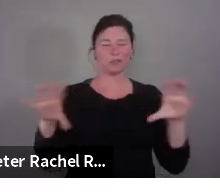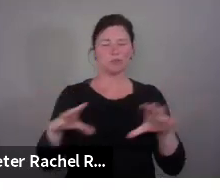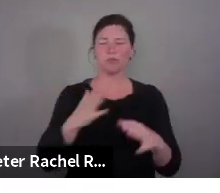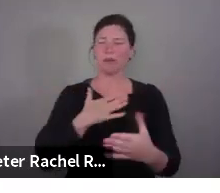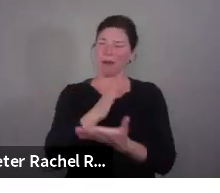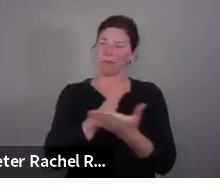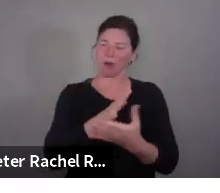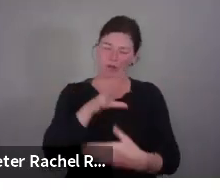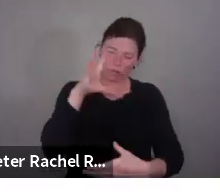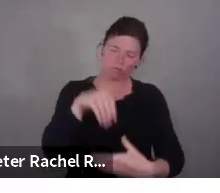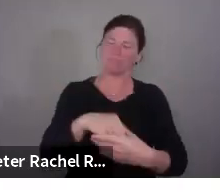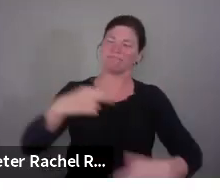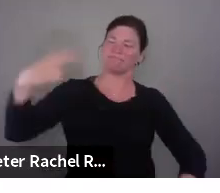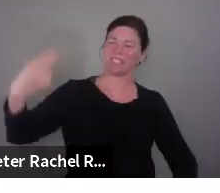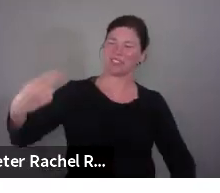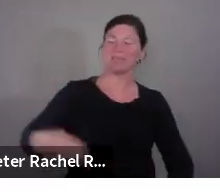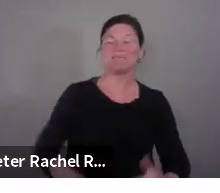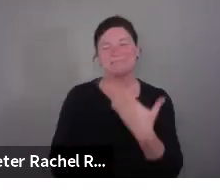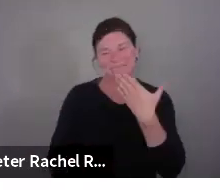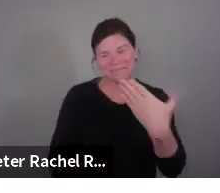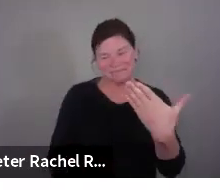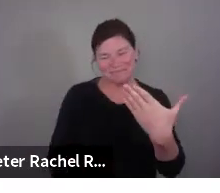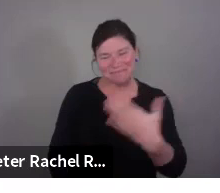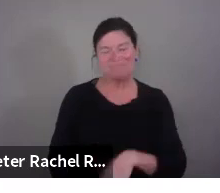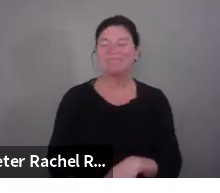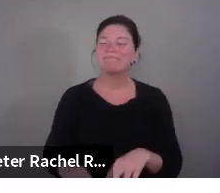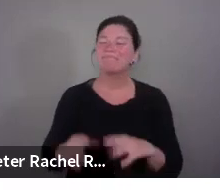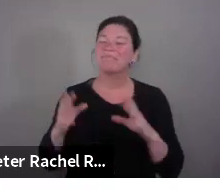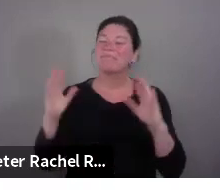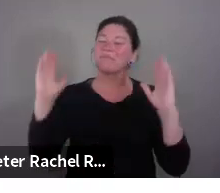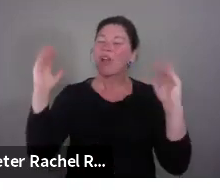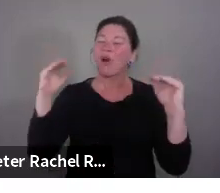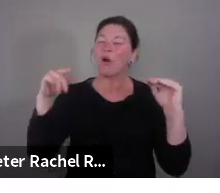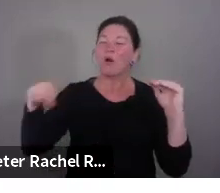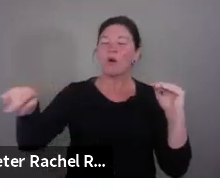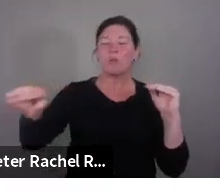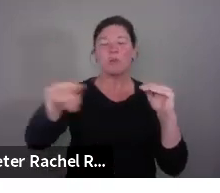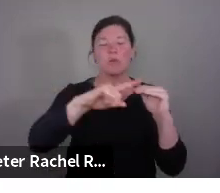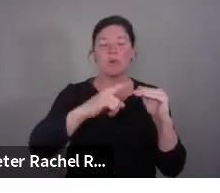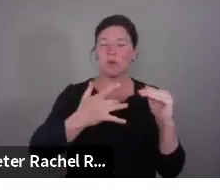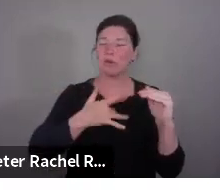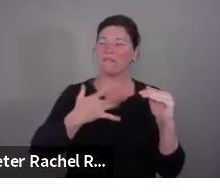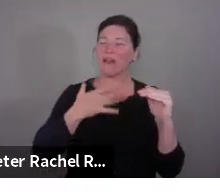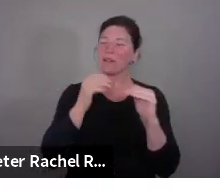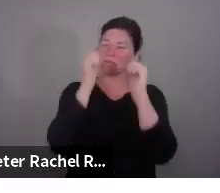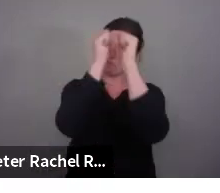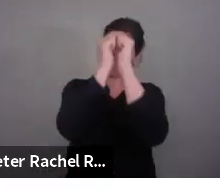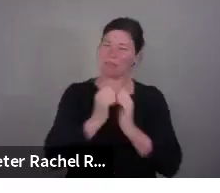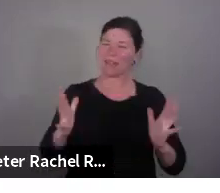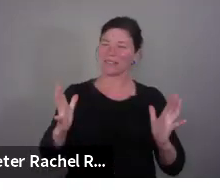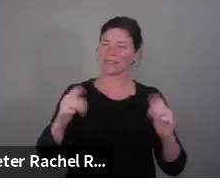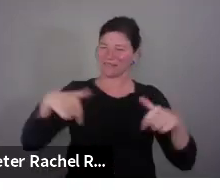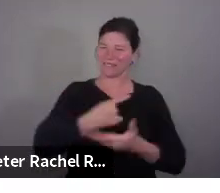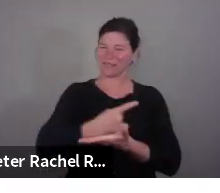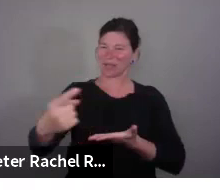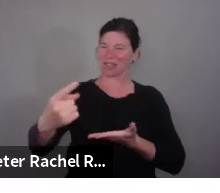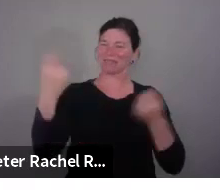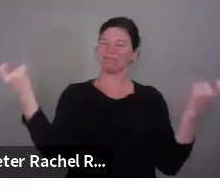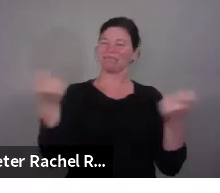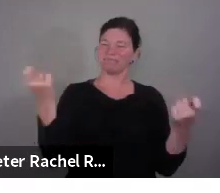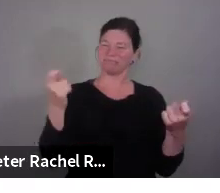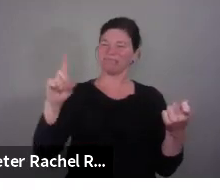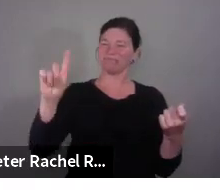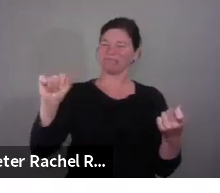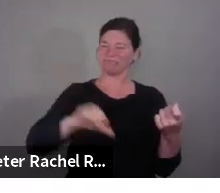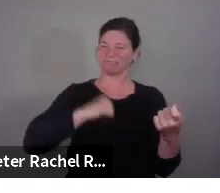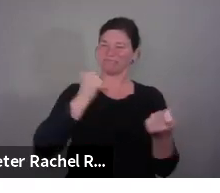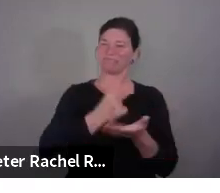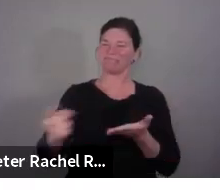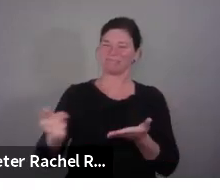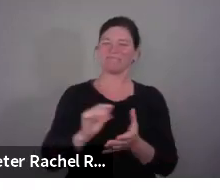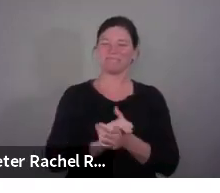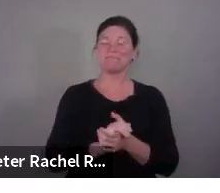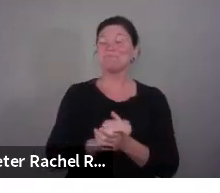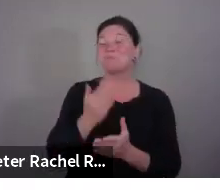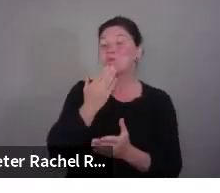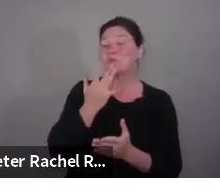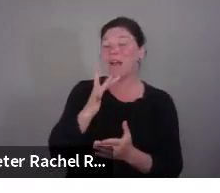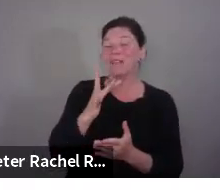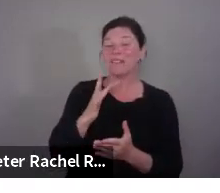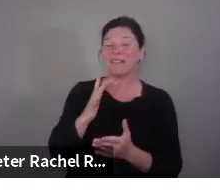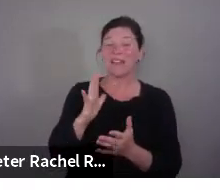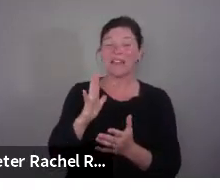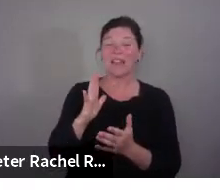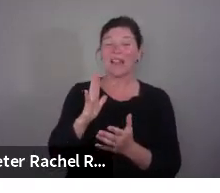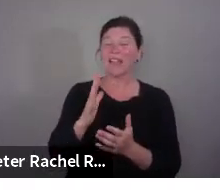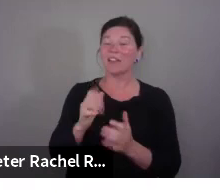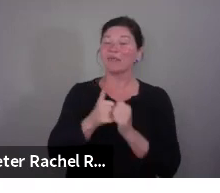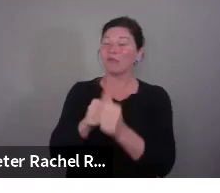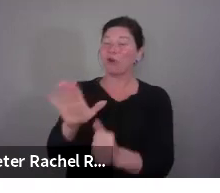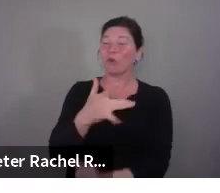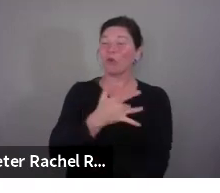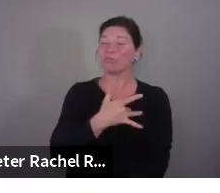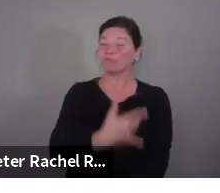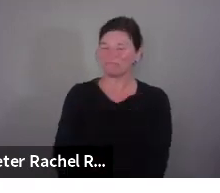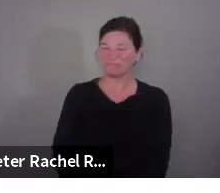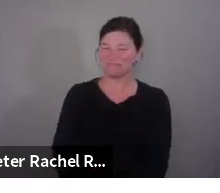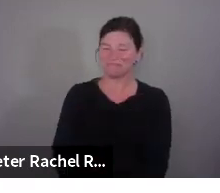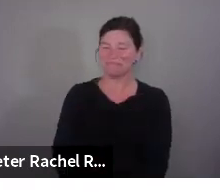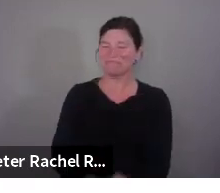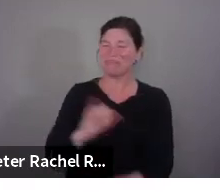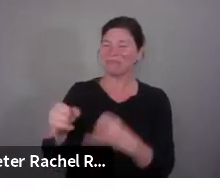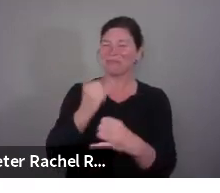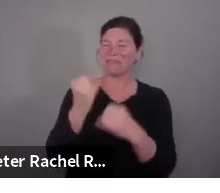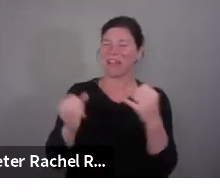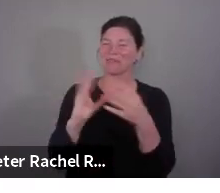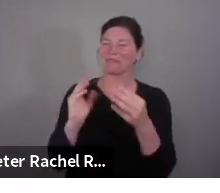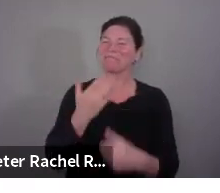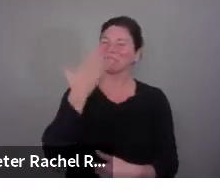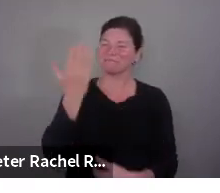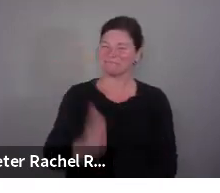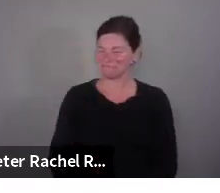interviewing Judy. Maggie is a proud 12:02:59 disabled woman in a wheelchair -- sorry. Proud 12:03:03 disabled woman and a wheelchair user who 12:03:05 has a passion for disability policy and 12:03:07 advocacy. Maggie 12:03:09 works as -- she works for 12:03:11 the division of 12:03:13 senior in disability 12:03:16 services and is an adjunct 12:03:18 faculty for Alaska's 12:03:21 lend program. She stays 12:03:23 active working on other activities that 12:03:25 increase the health, safety, and 12:03:27 community integration of 12:03:30 individuals with disabilities. We are going to get to that interview in a 12:03:32 second. First, just real quick. 12:03:34 I want to let everybody know that 12:03:37 this -- every 12:03:39 day this week through Sunday we'll be 12:03:41 celebrating disability pride with a host of 12:03:44 national guest speakers interviewed by 12:03:48 Alaskan advocates. Every day this week 12:03:50 through Sunday. These interviews